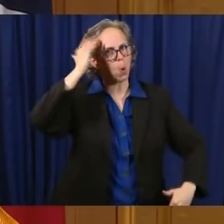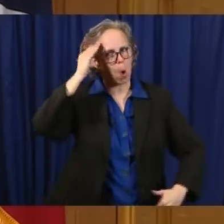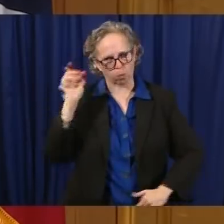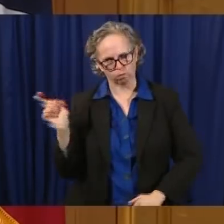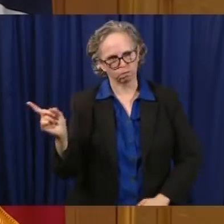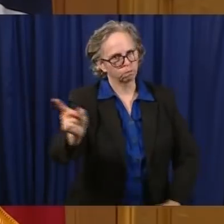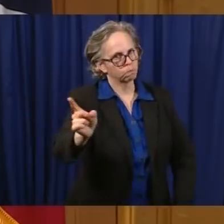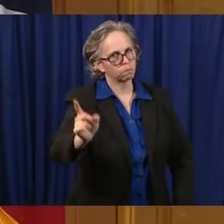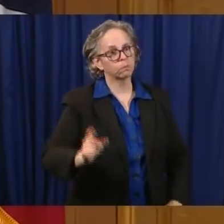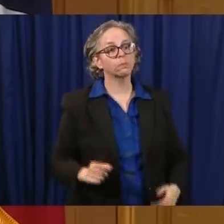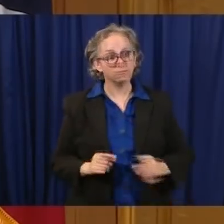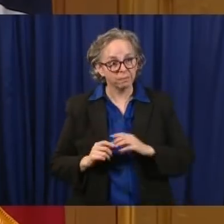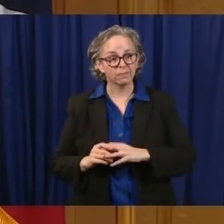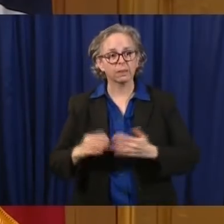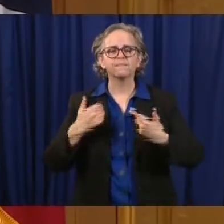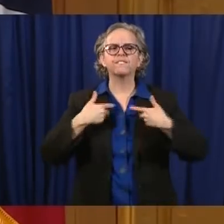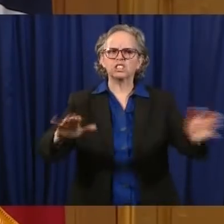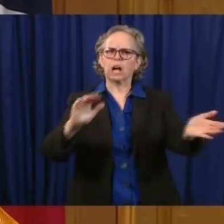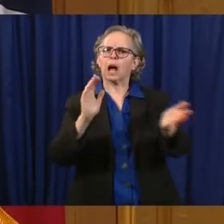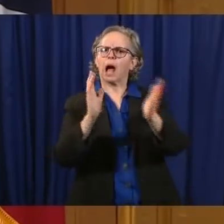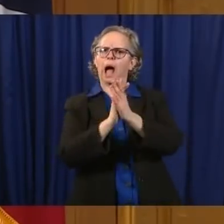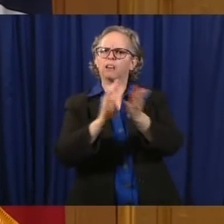PLACES WHERE THEIR LOVED ONE IS